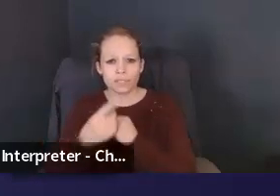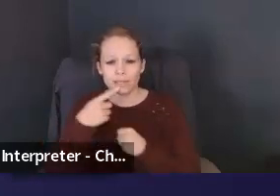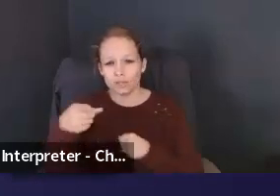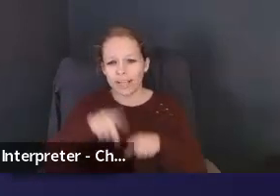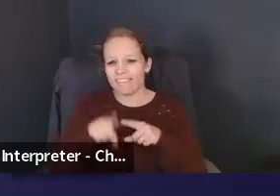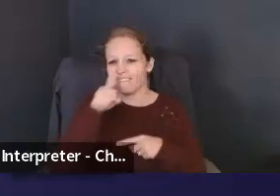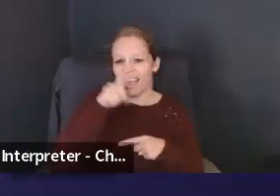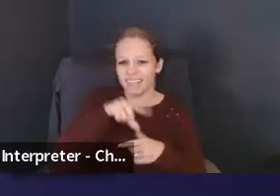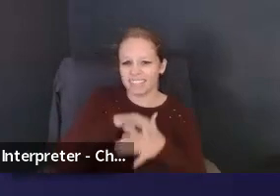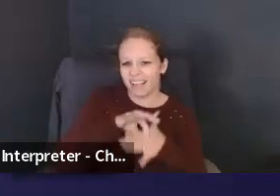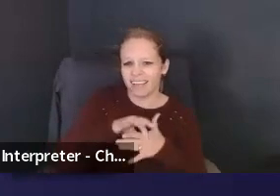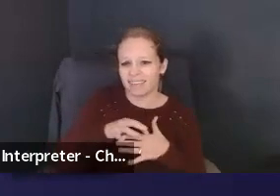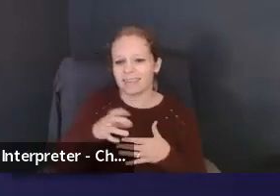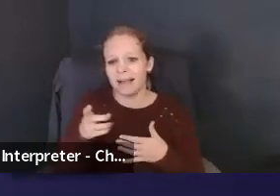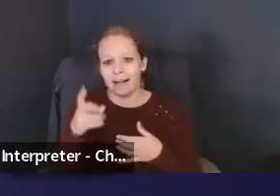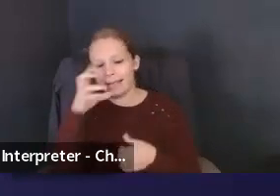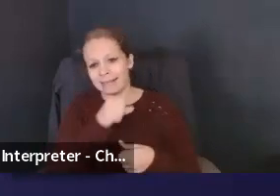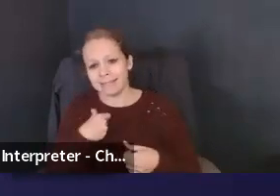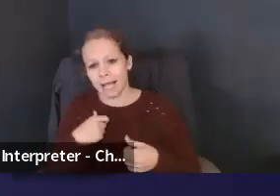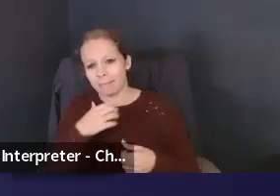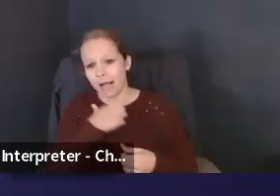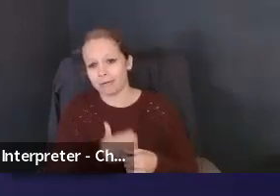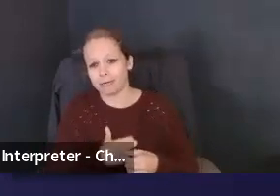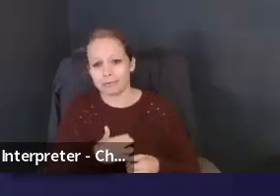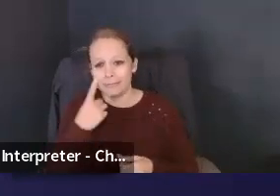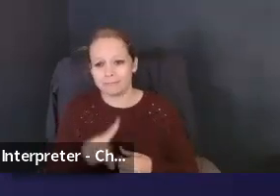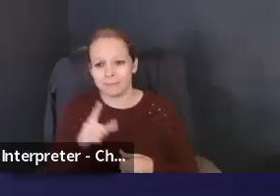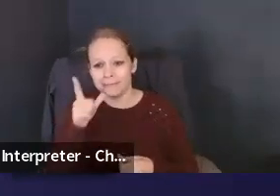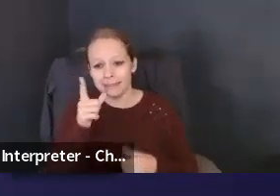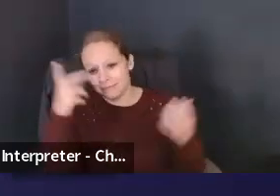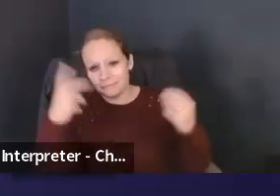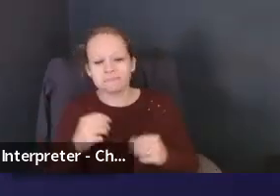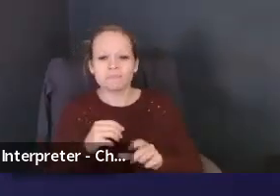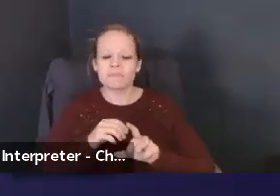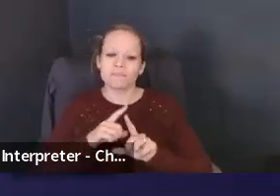just hungry for a late lunch. But, you know, this is the one you can't, this doesn't get,